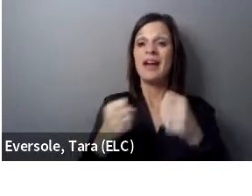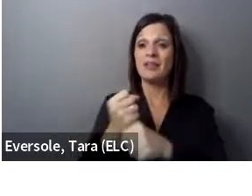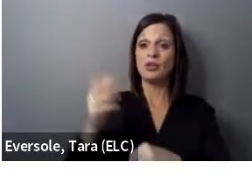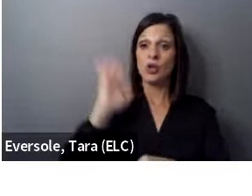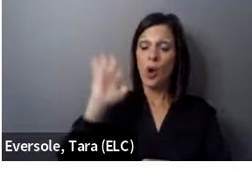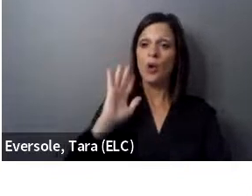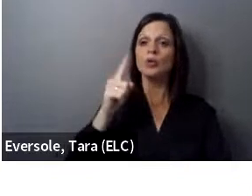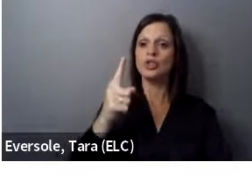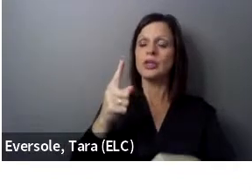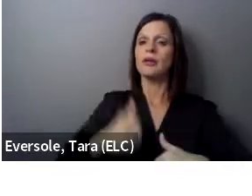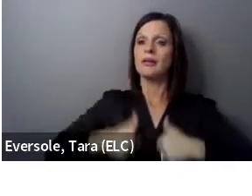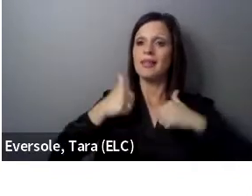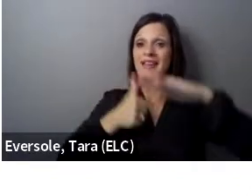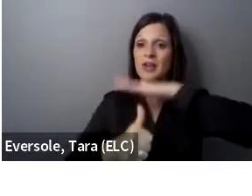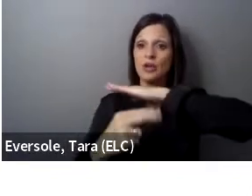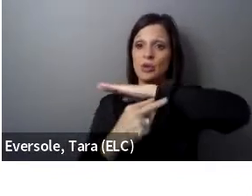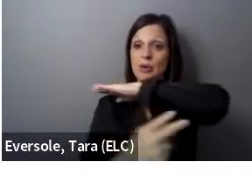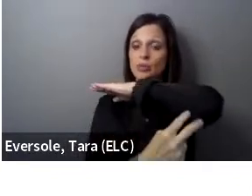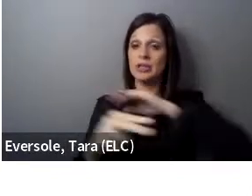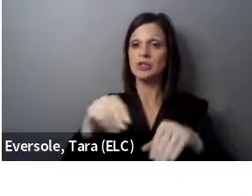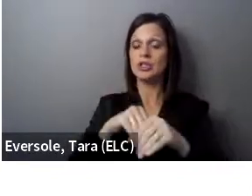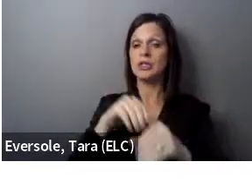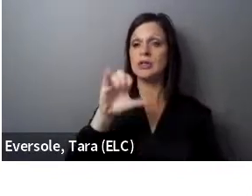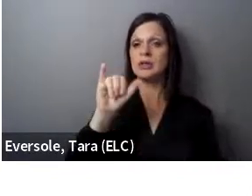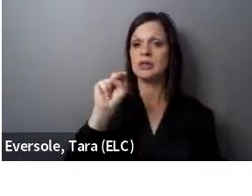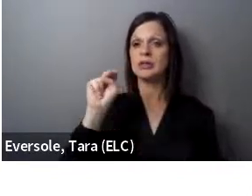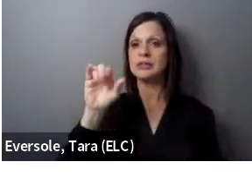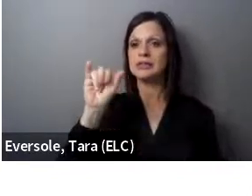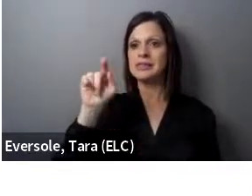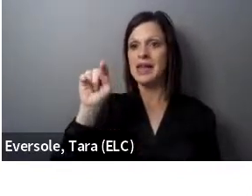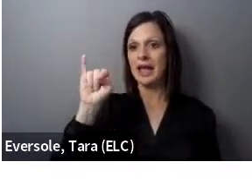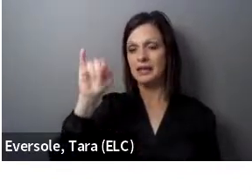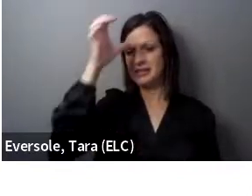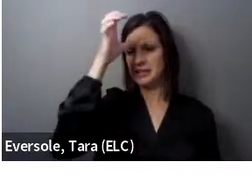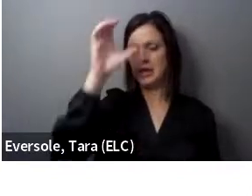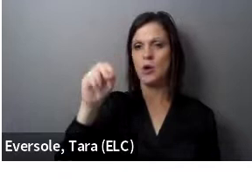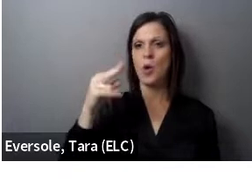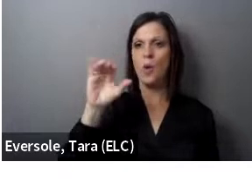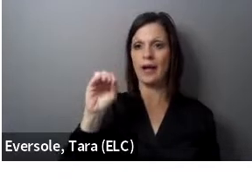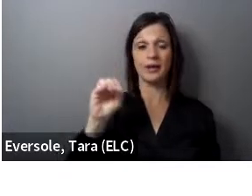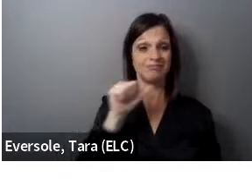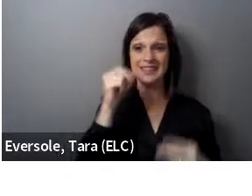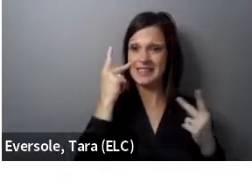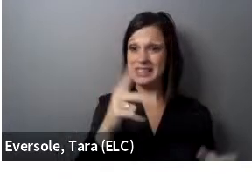and had not seen her kids in over two years and was on the verge of death.